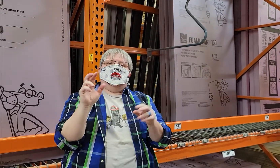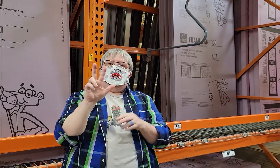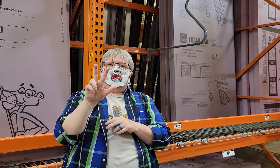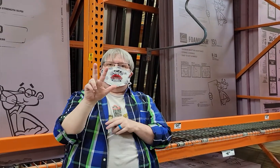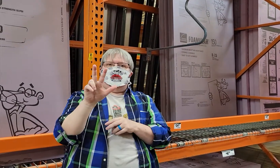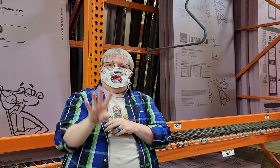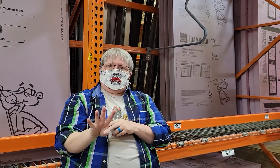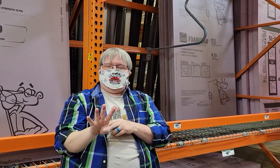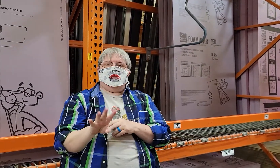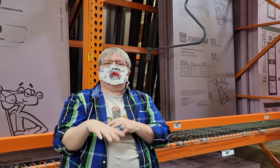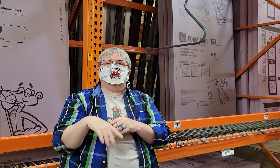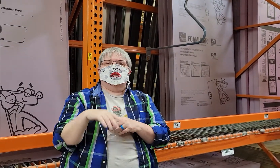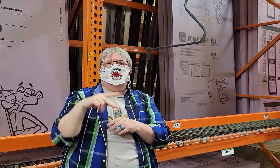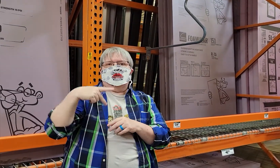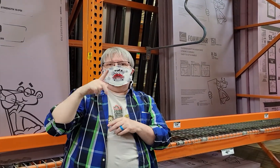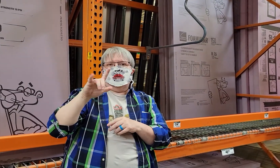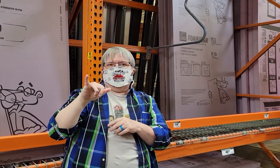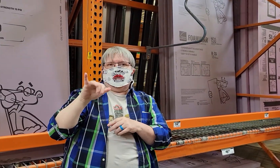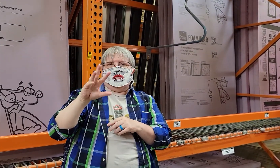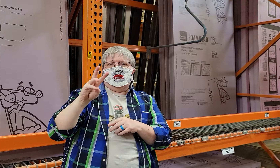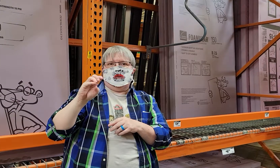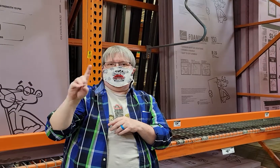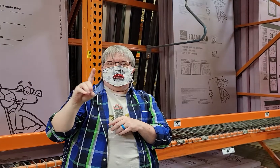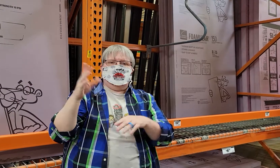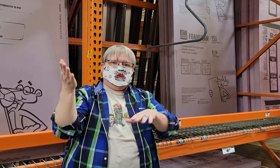then we'll put 3/4 plywood on top of that